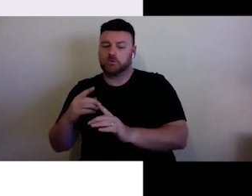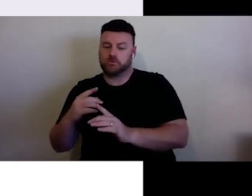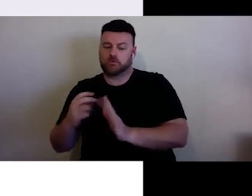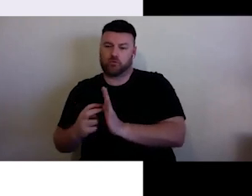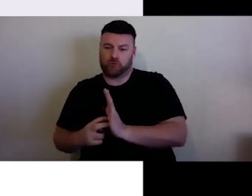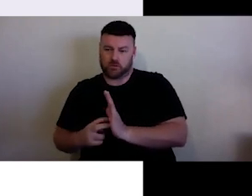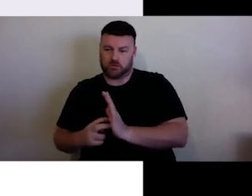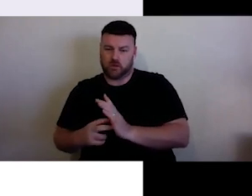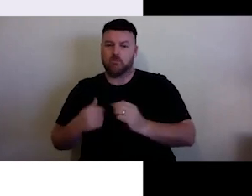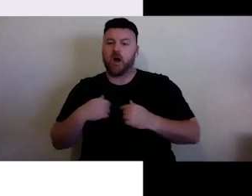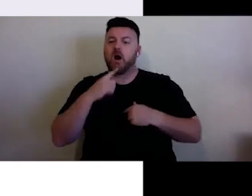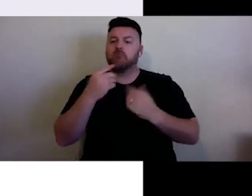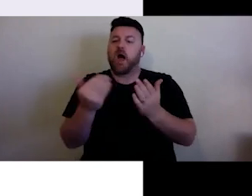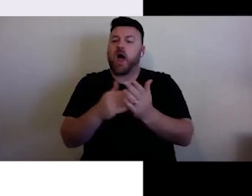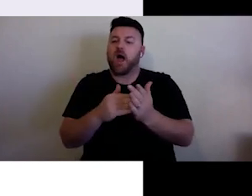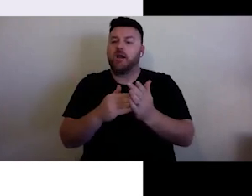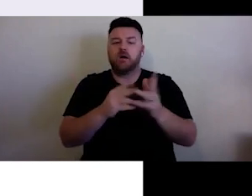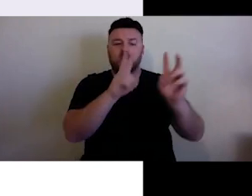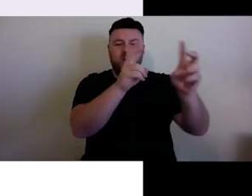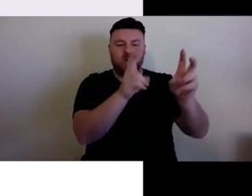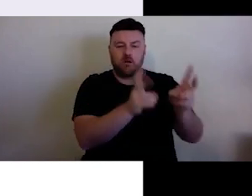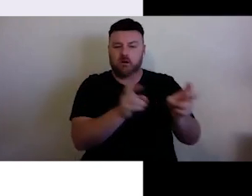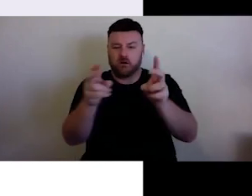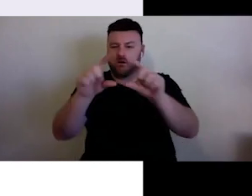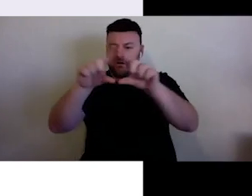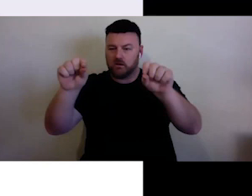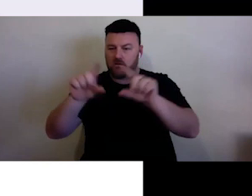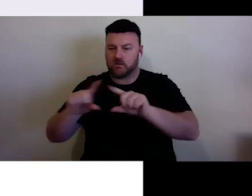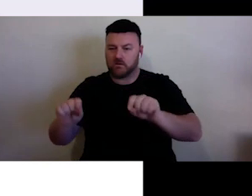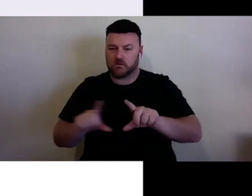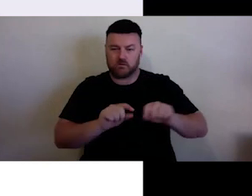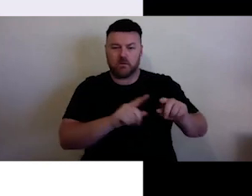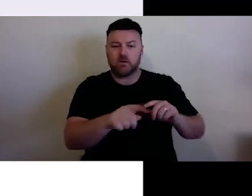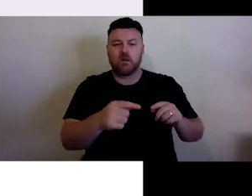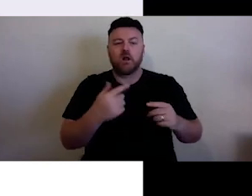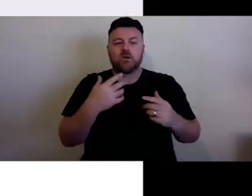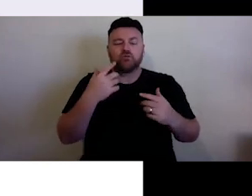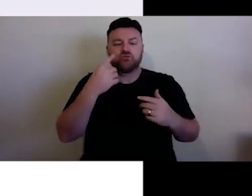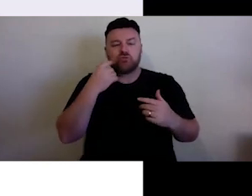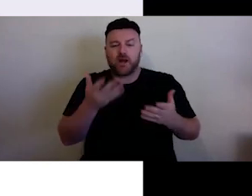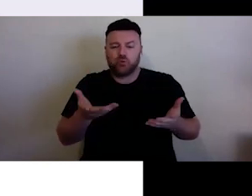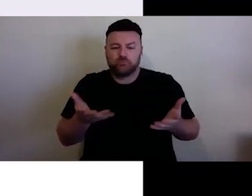that are trying to suggest ways of strategies that people can interact